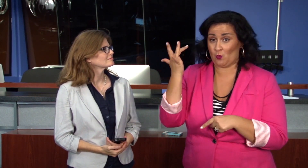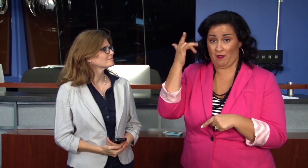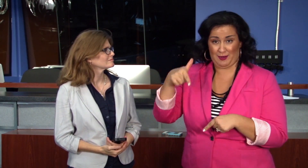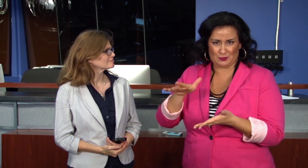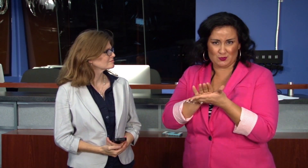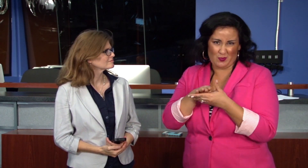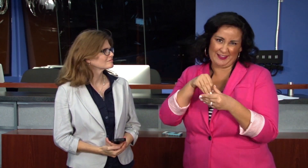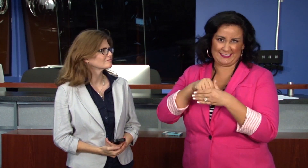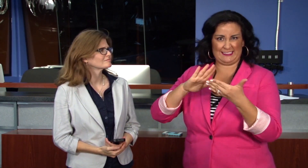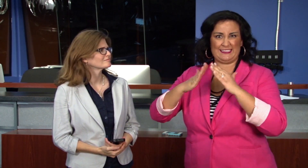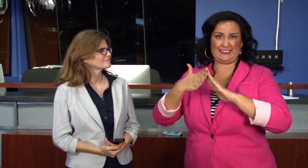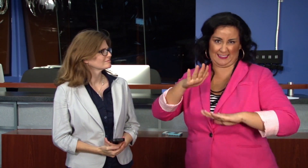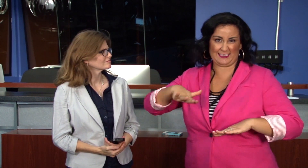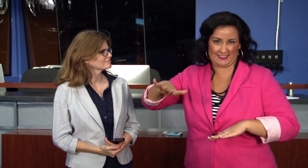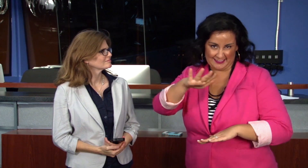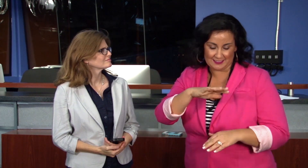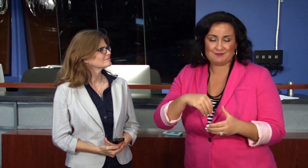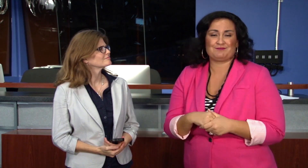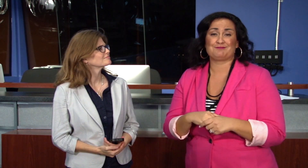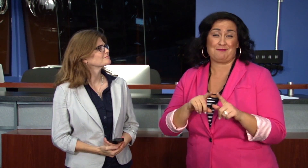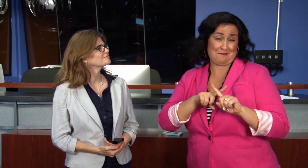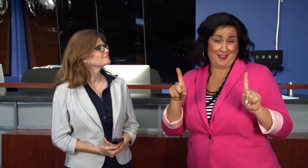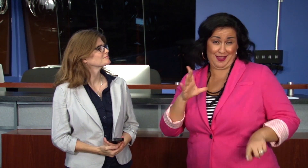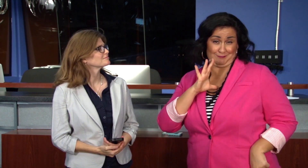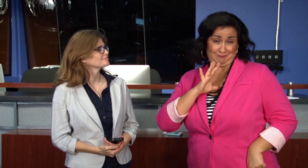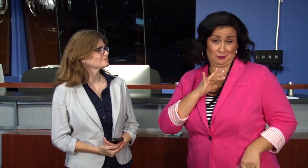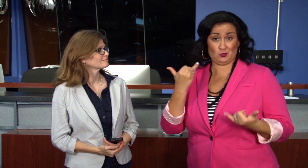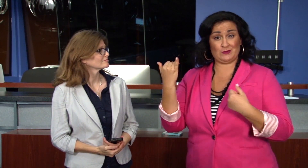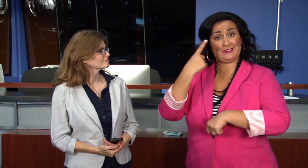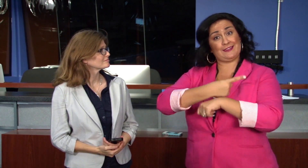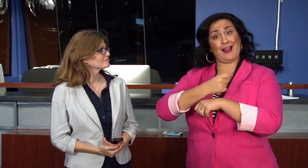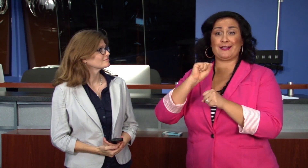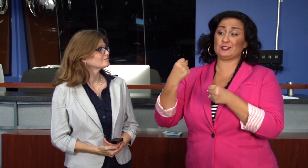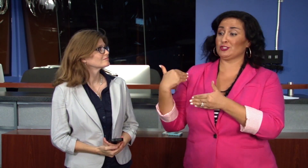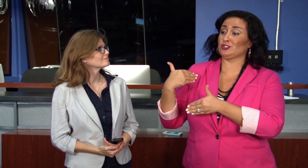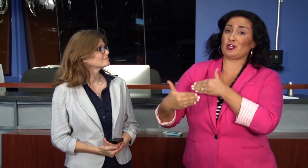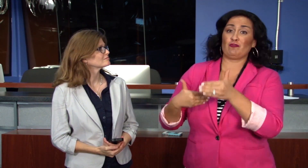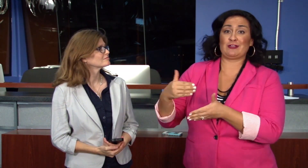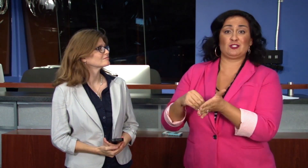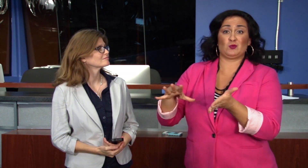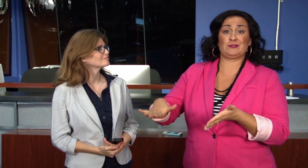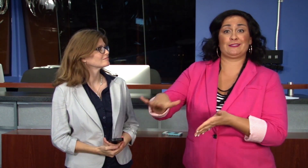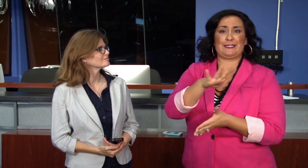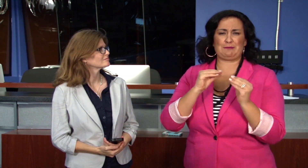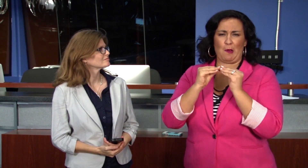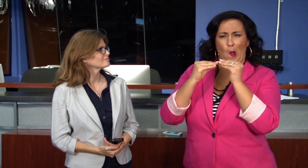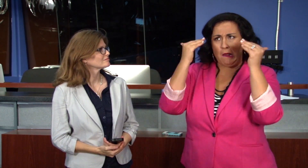campus’ students must also be aware of their safety. Each generation becomes more in tune